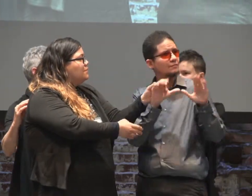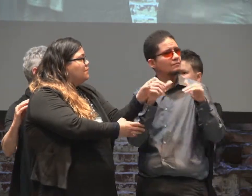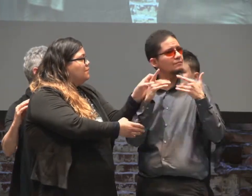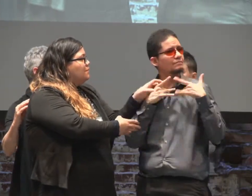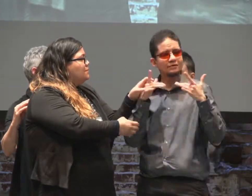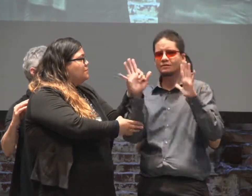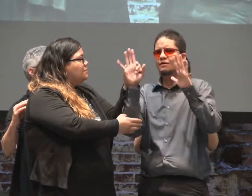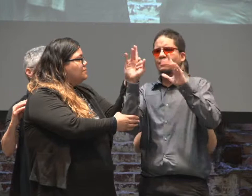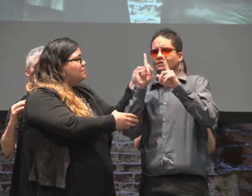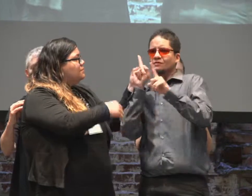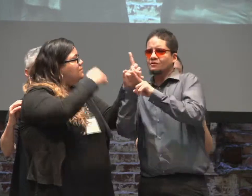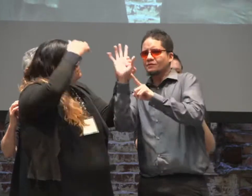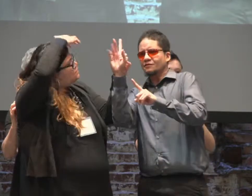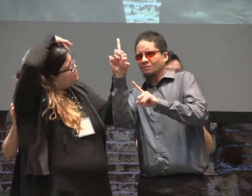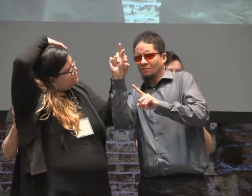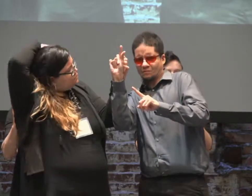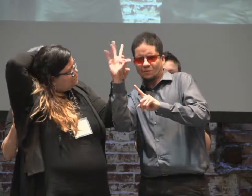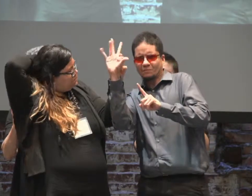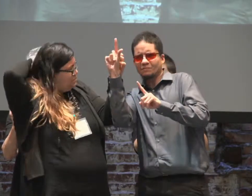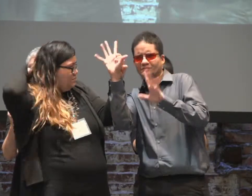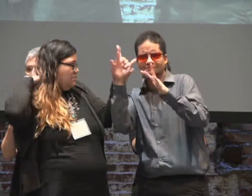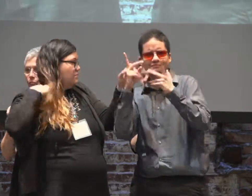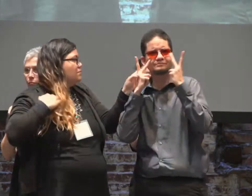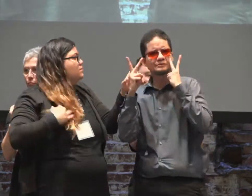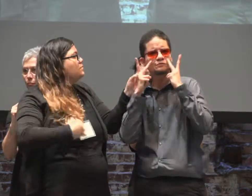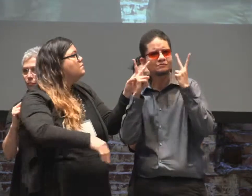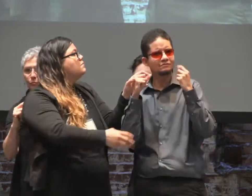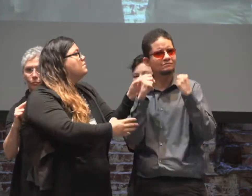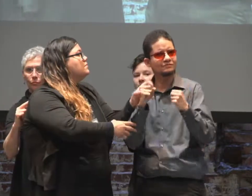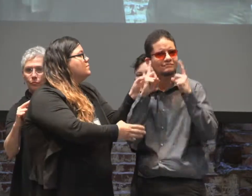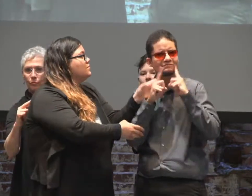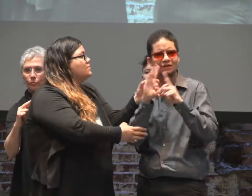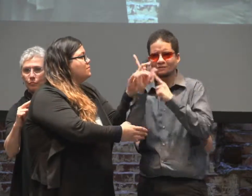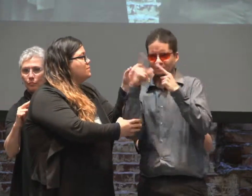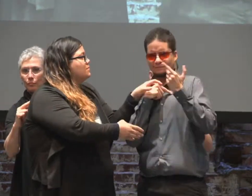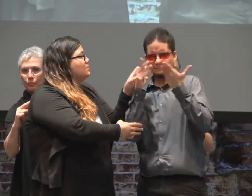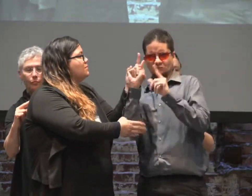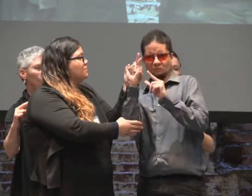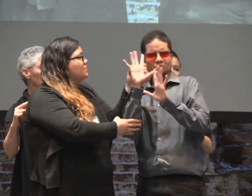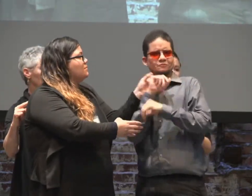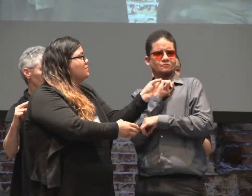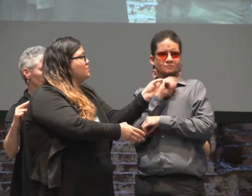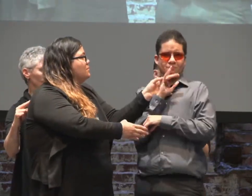Also, if I am eating or something like that, feel free to continue our conversation.